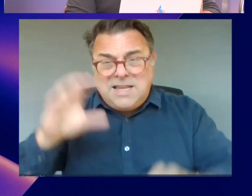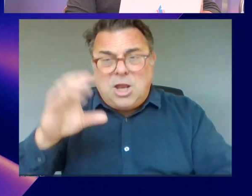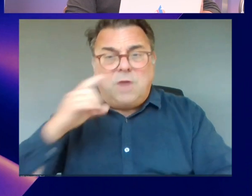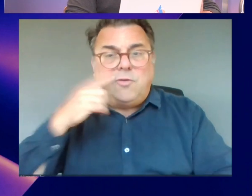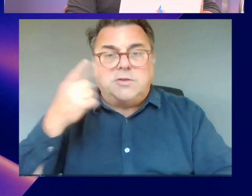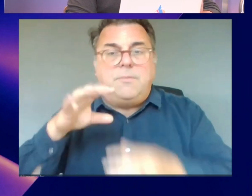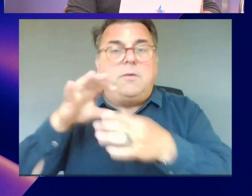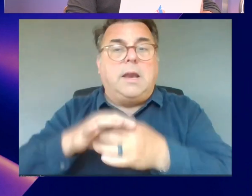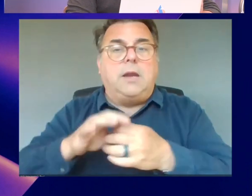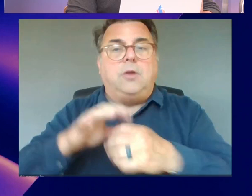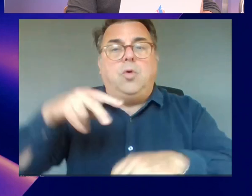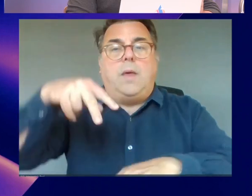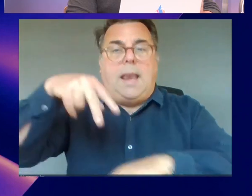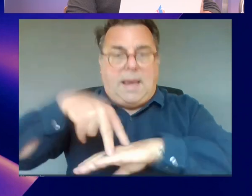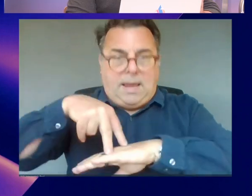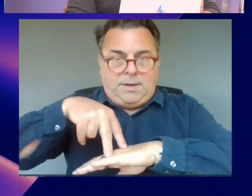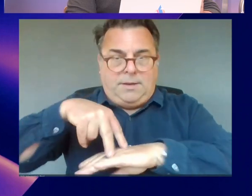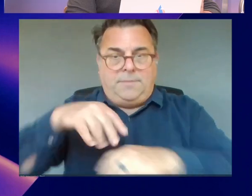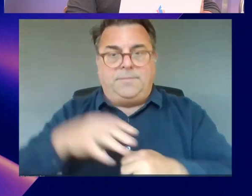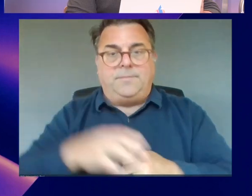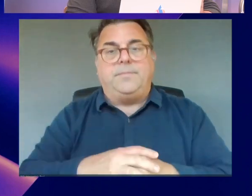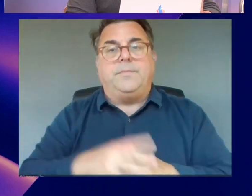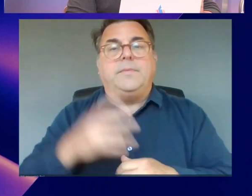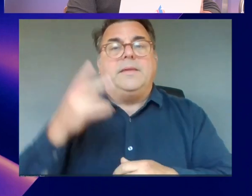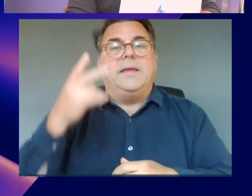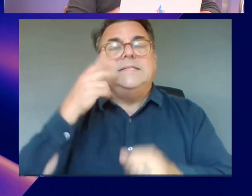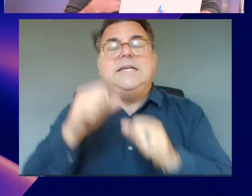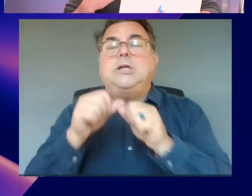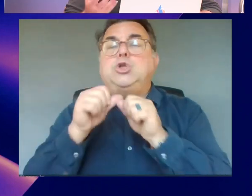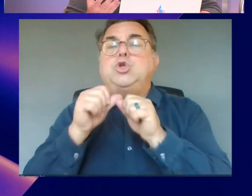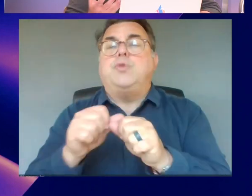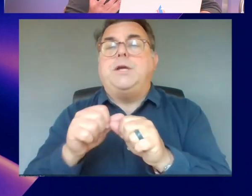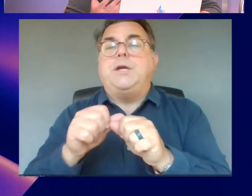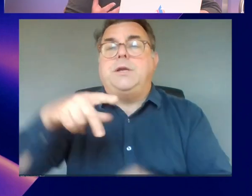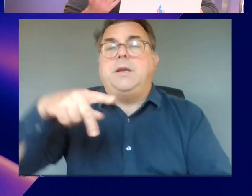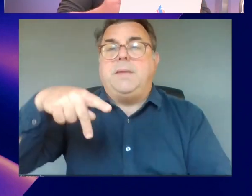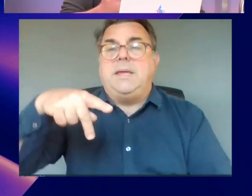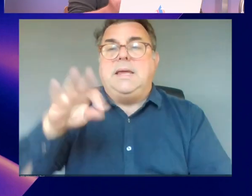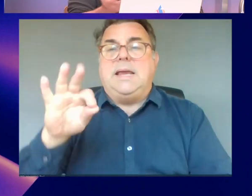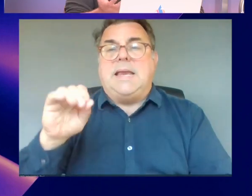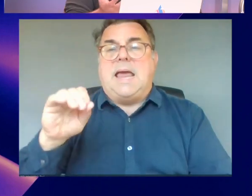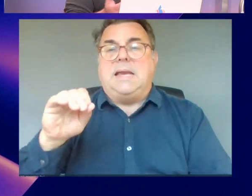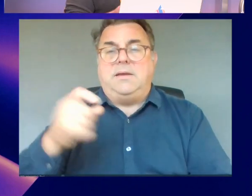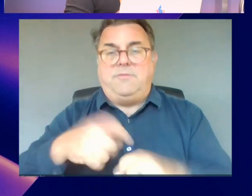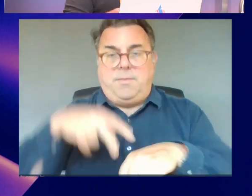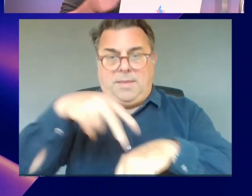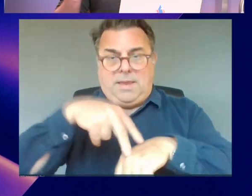And what you see is you see this duration P90 metric which is from Lambda, and in the past that's what you would see.